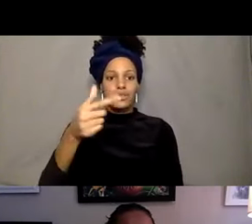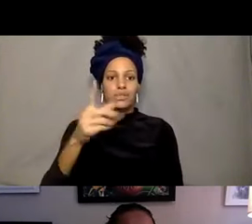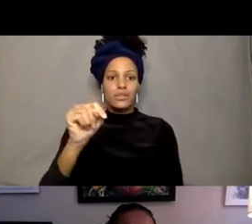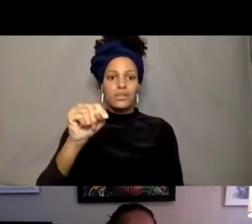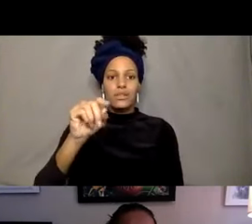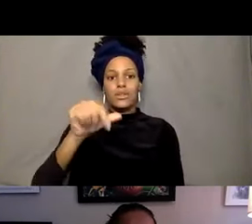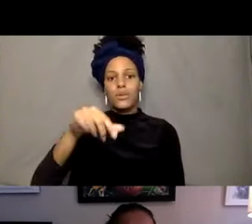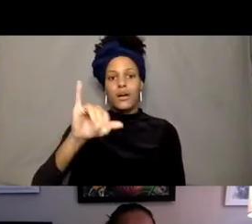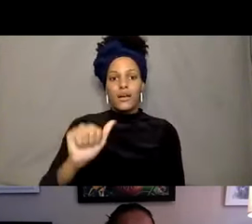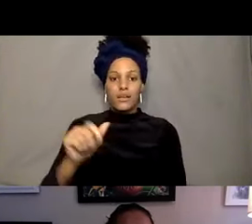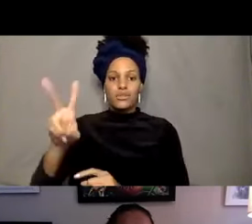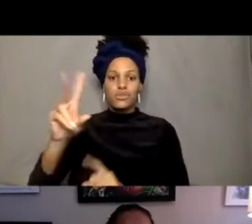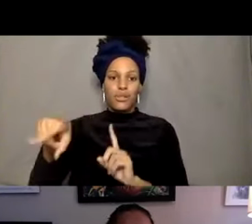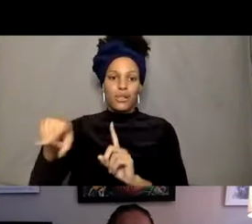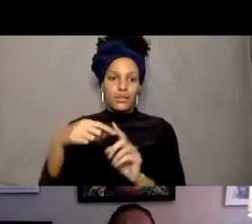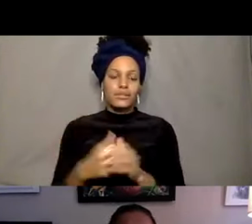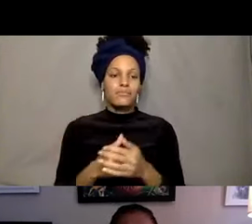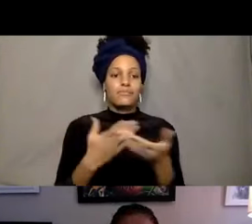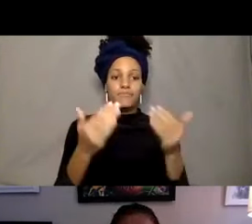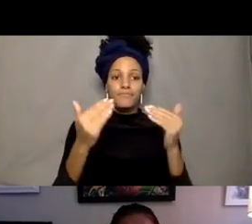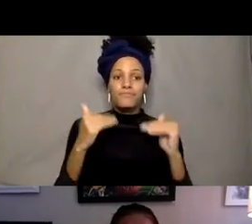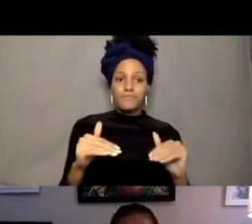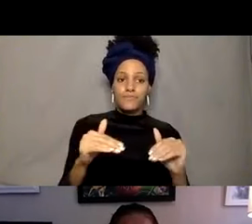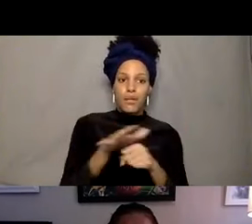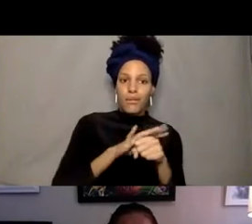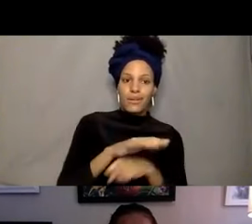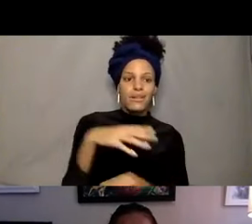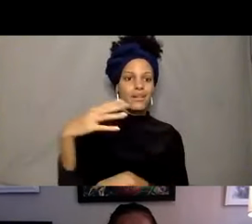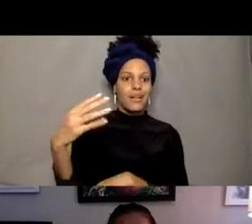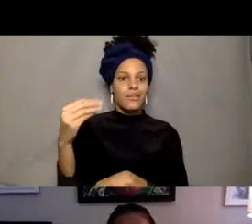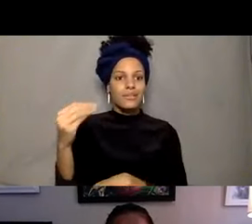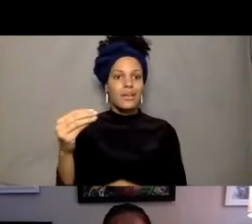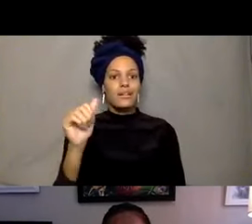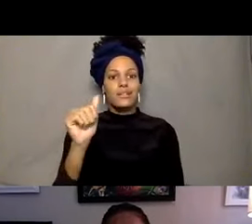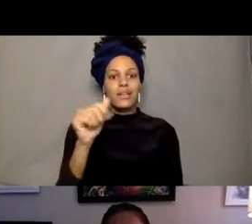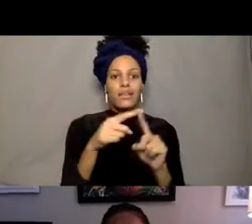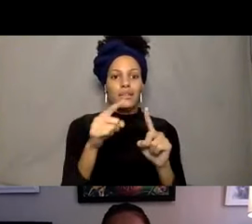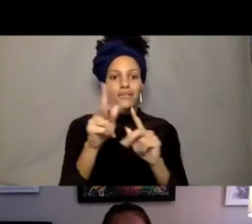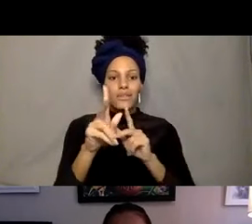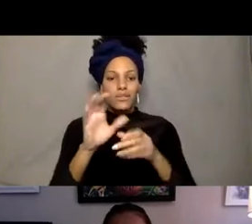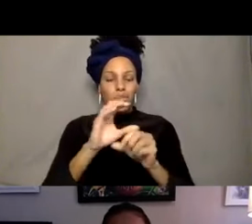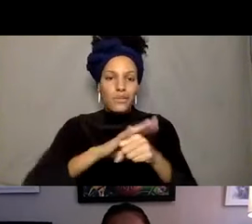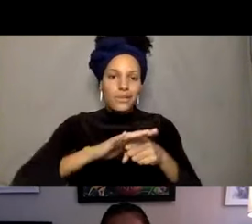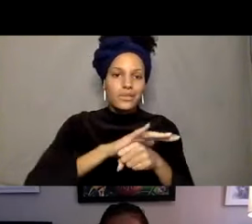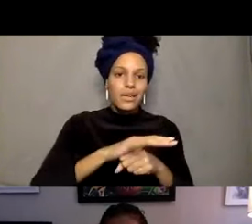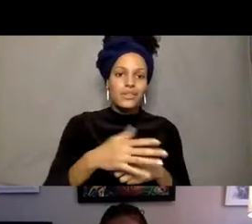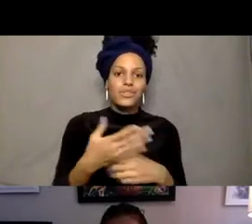The second would be if they're located outside of Anoka, Carver, Dakota, Hennepin, Ramsey, Scott or Washington county.